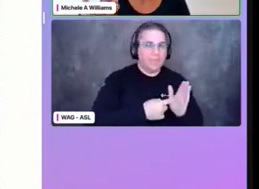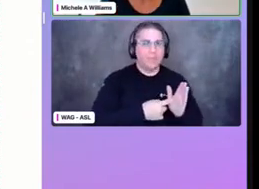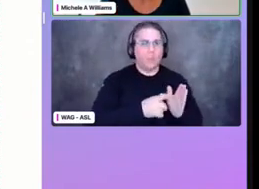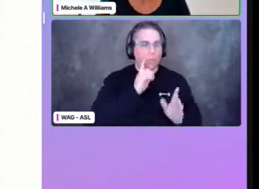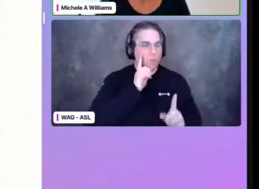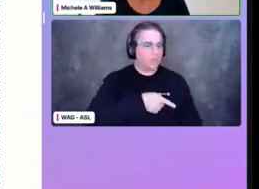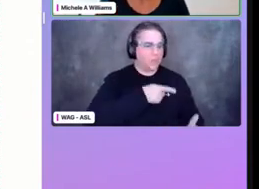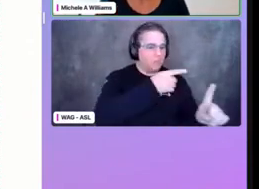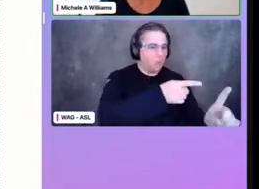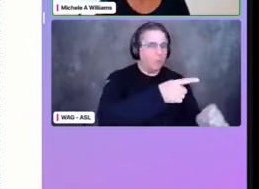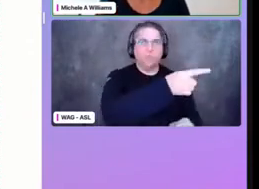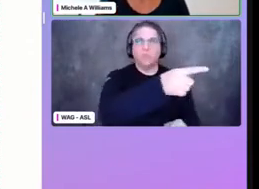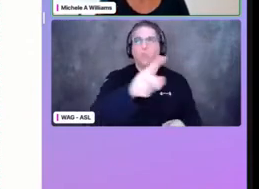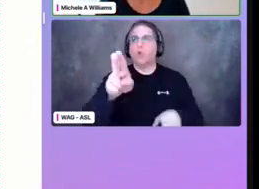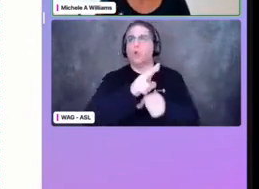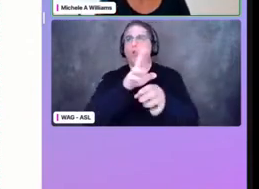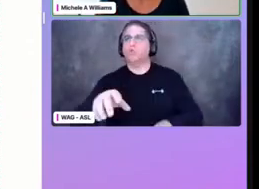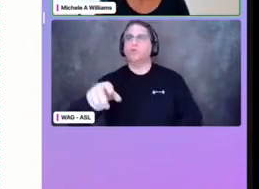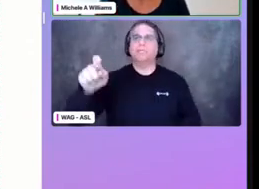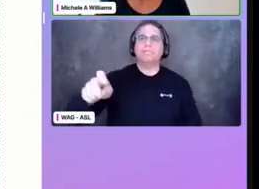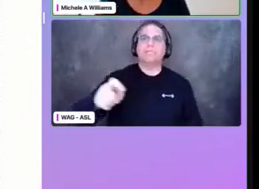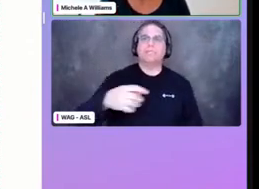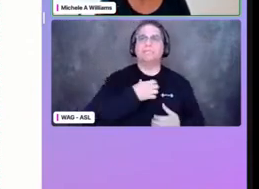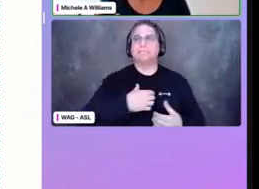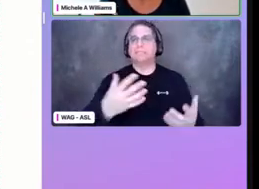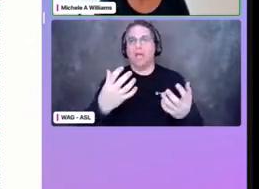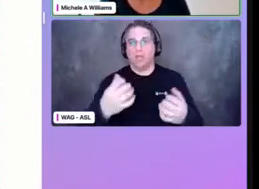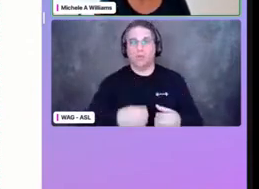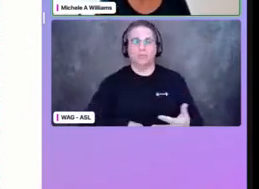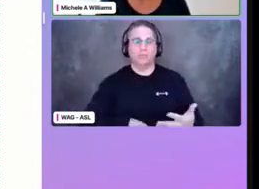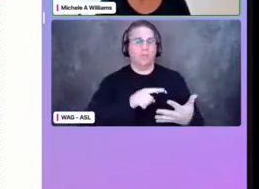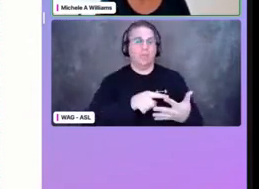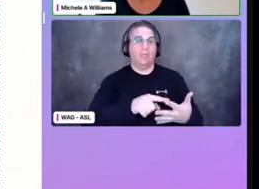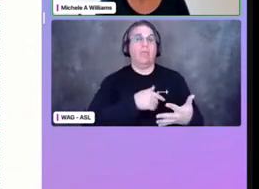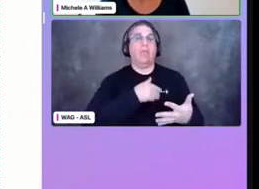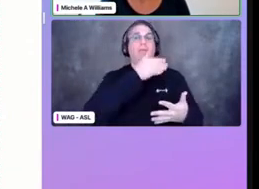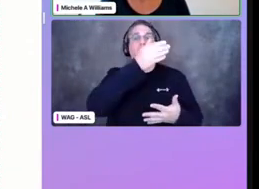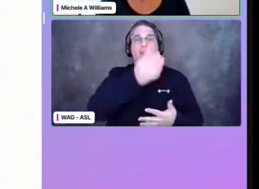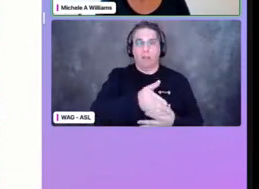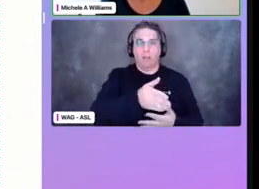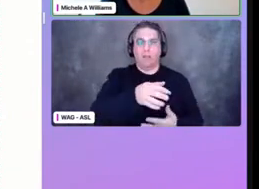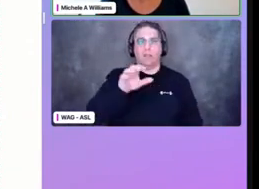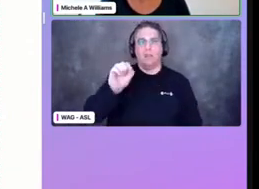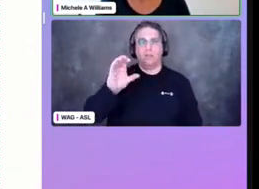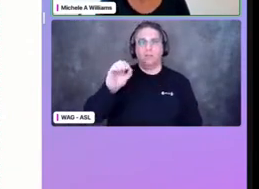it all begins. What is the purpose, what are needs the user and desires, then you